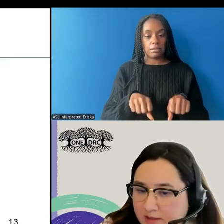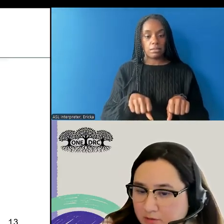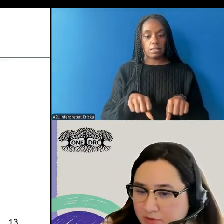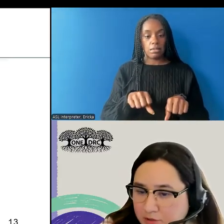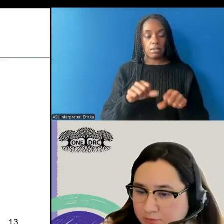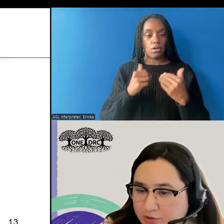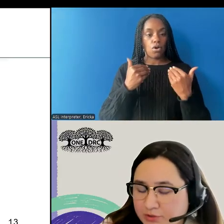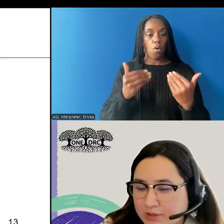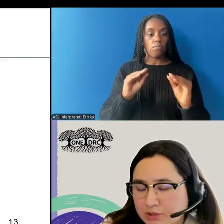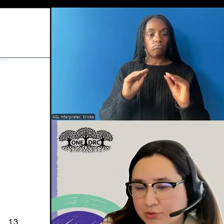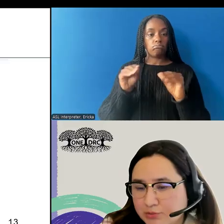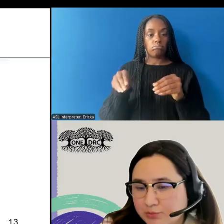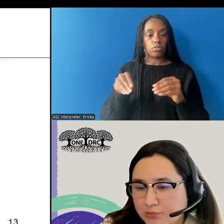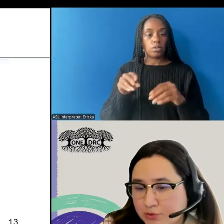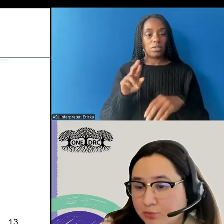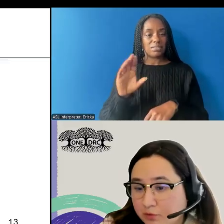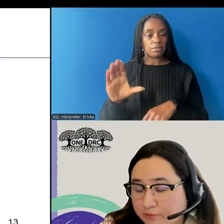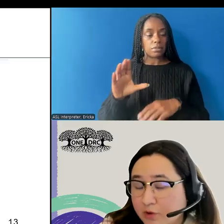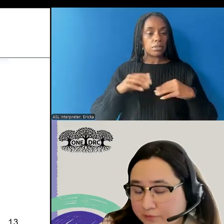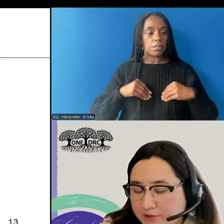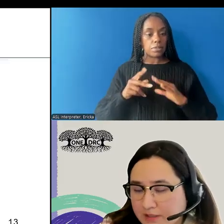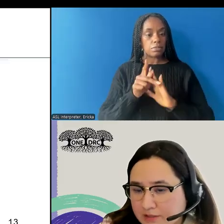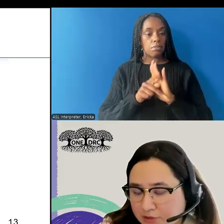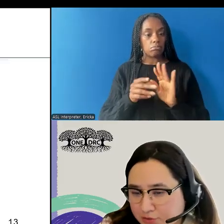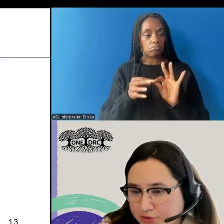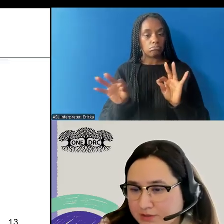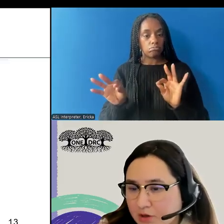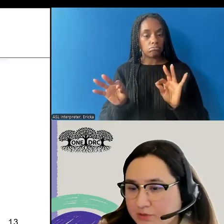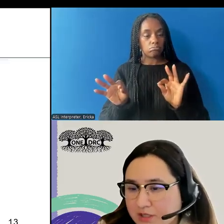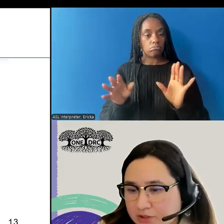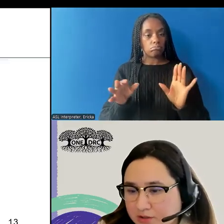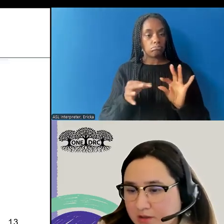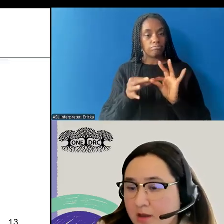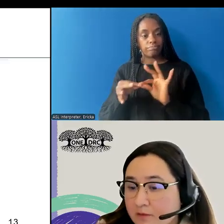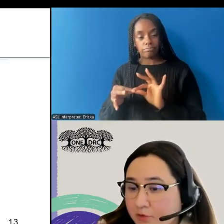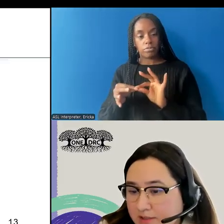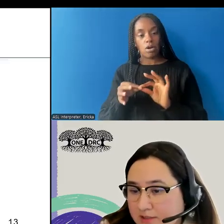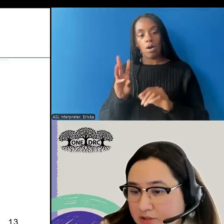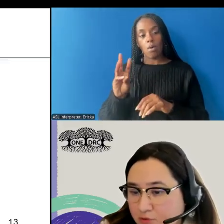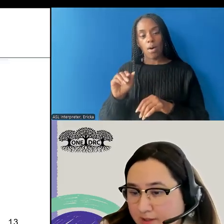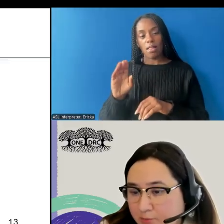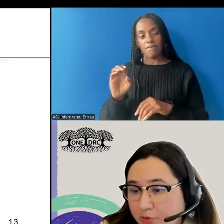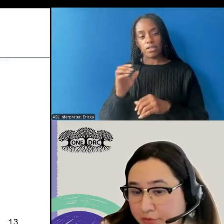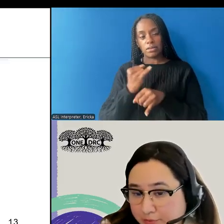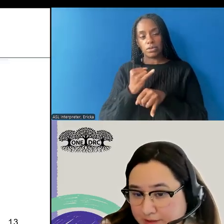language pursuant to Welfare and Institutions Code Section 4620.3.